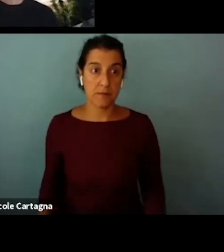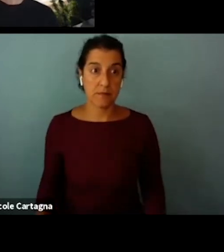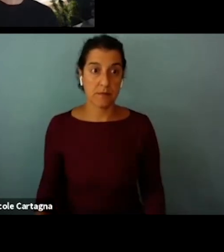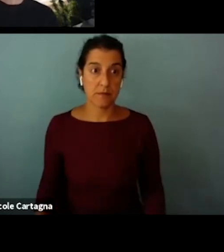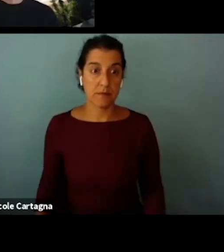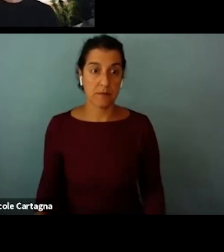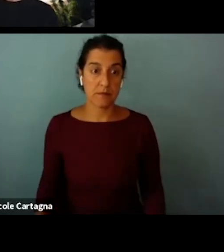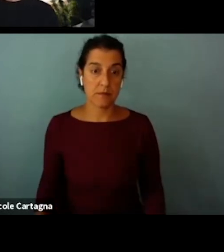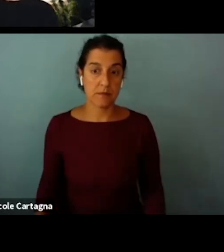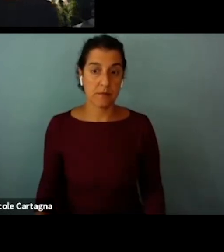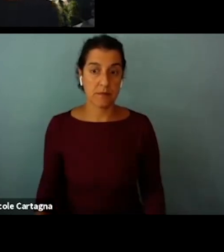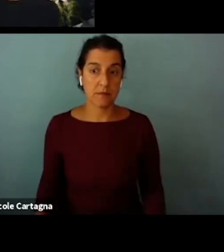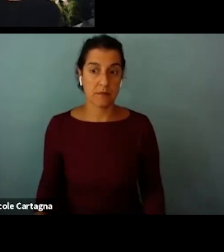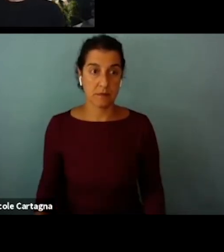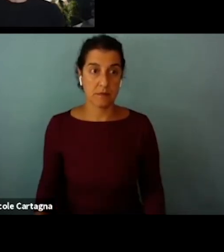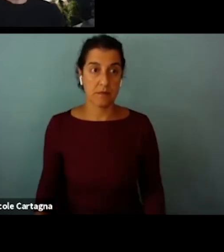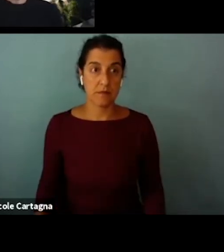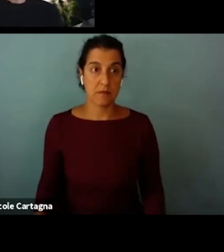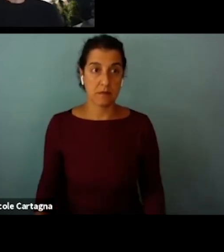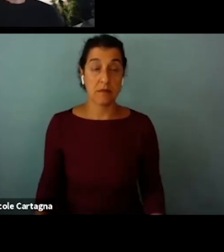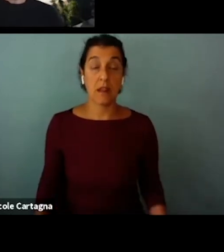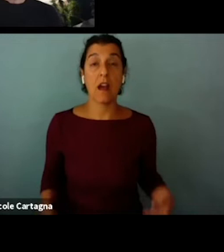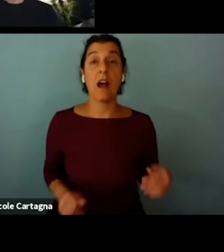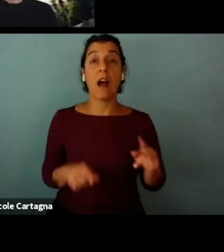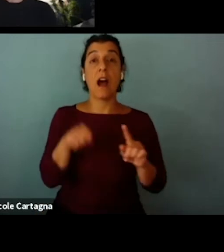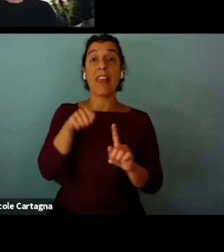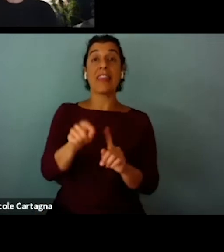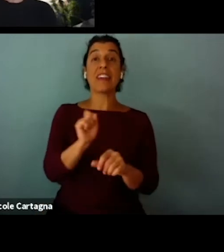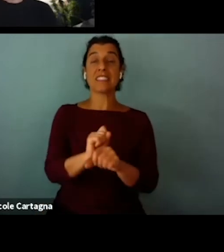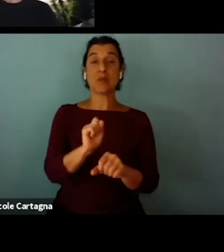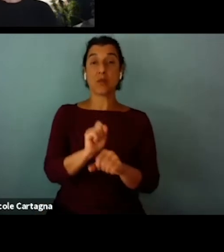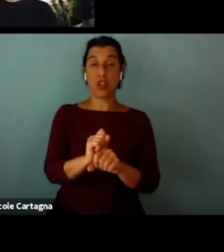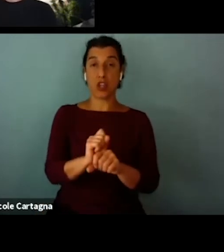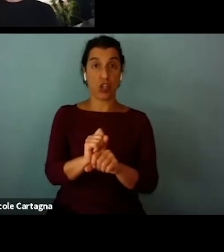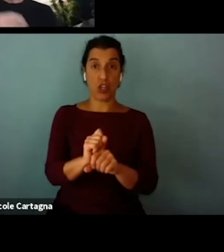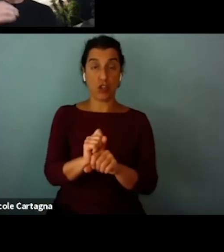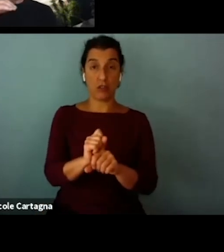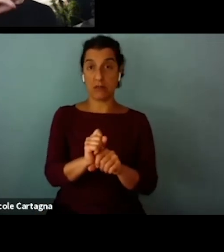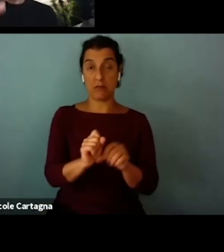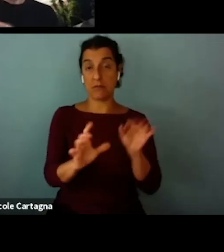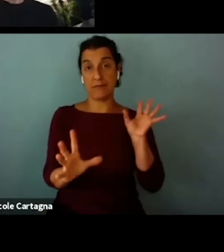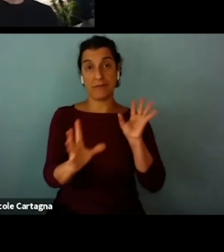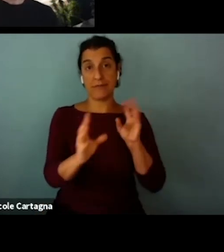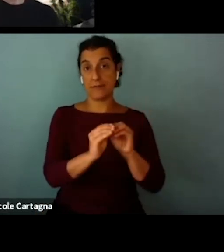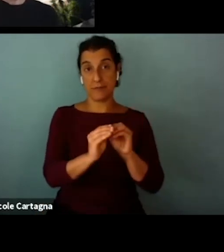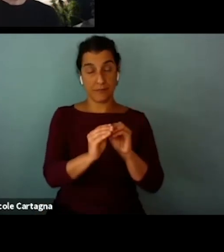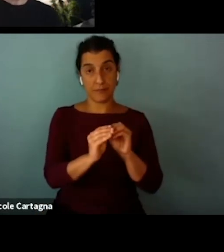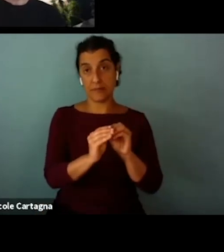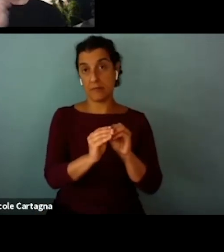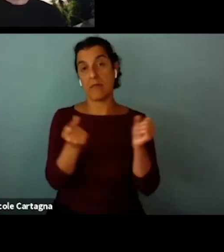and so with this work there's been a um a lot of people that have worked under phenol